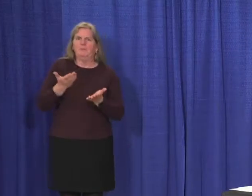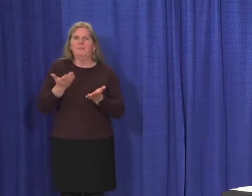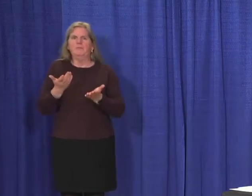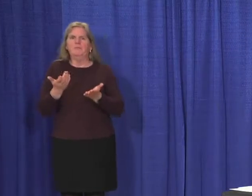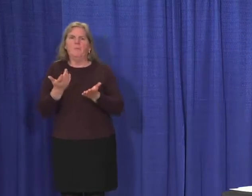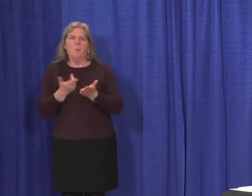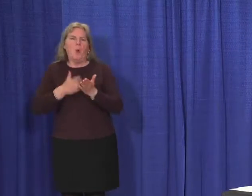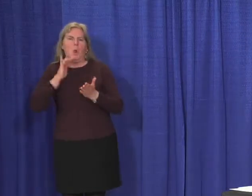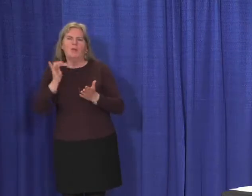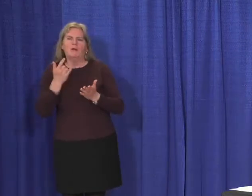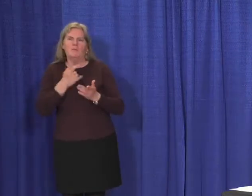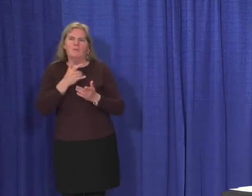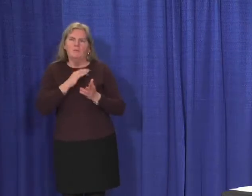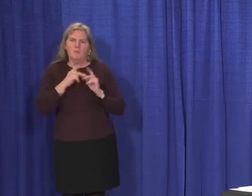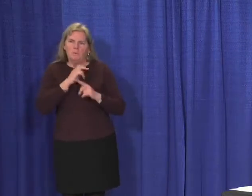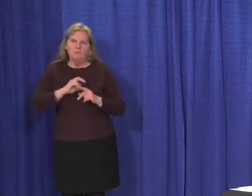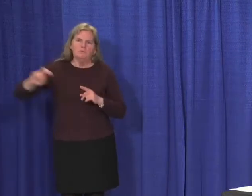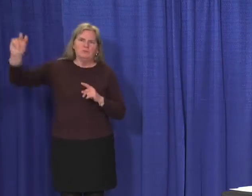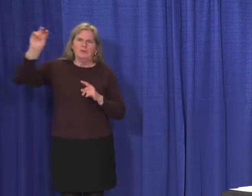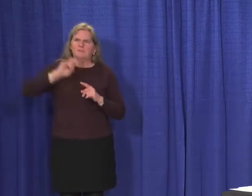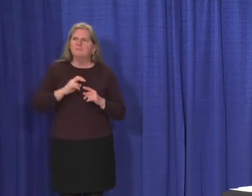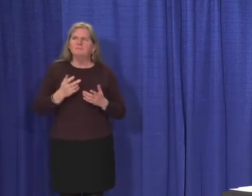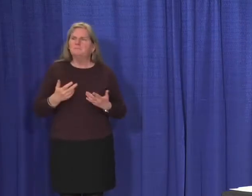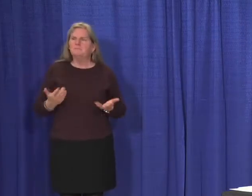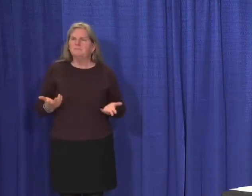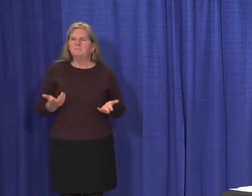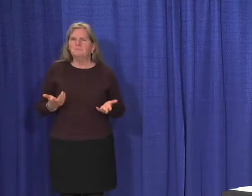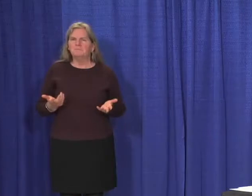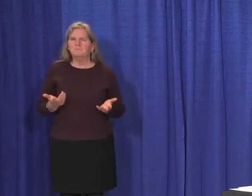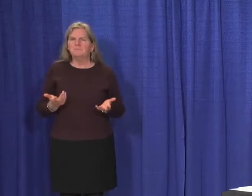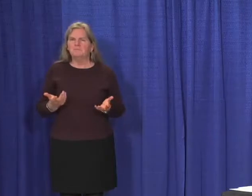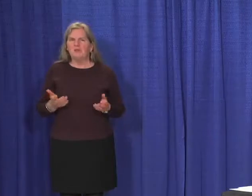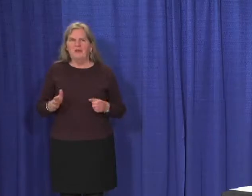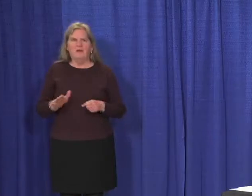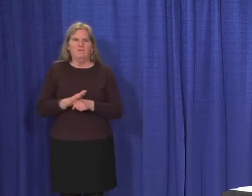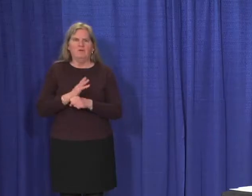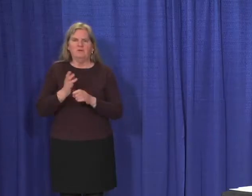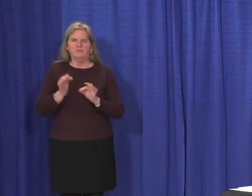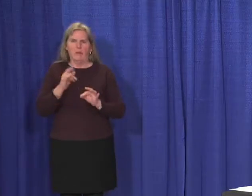vaccination? What's required for them to not